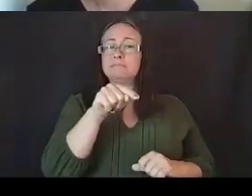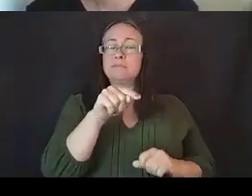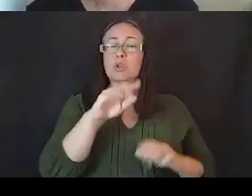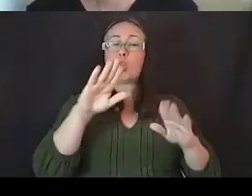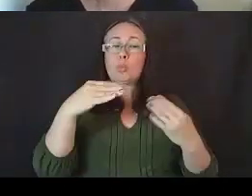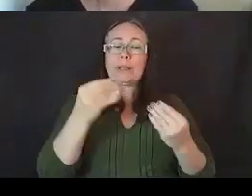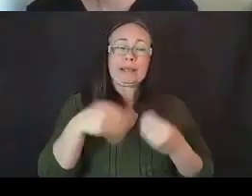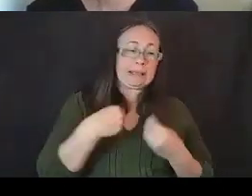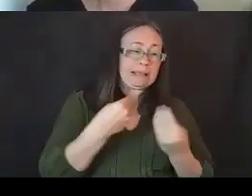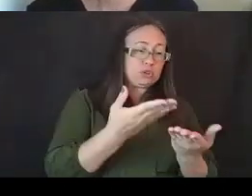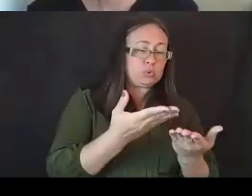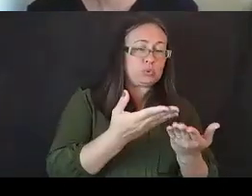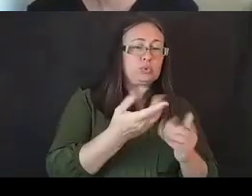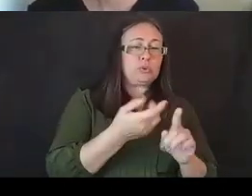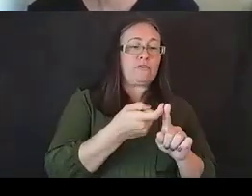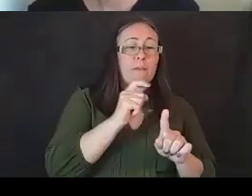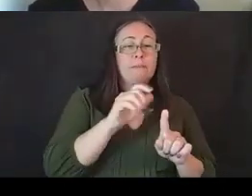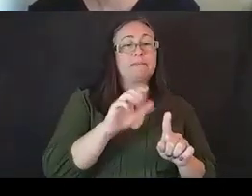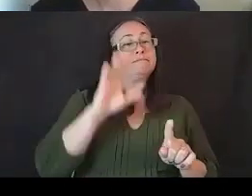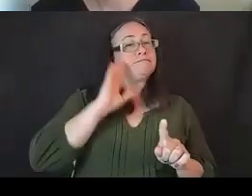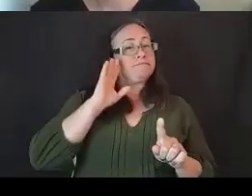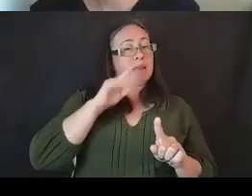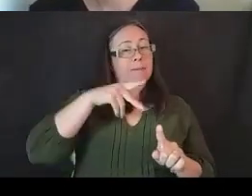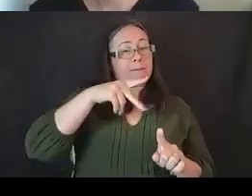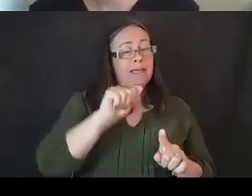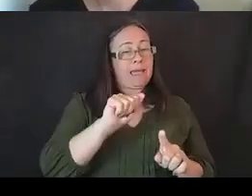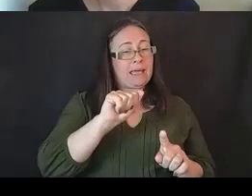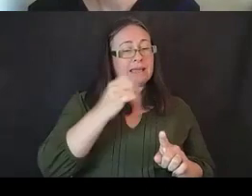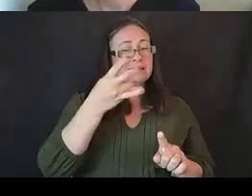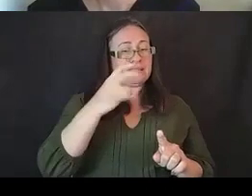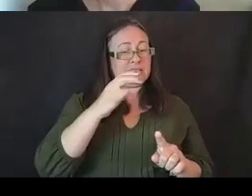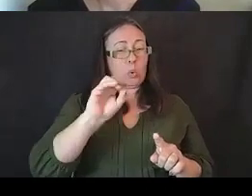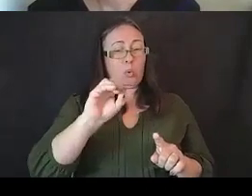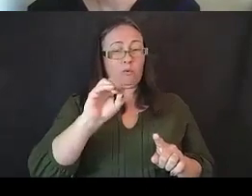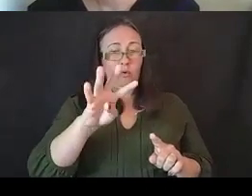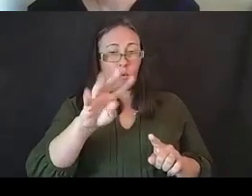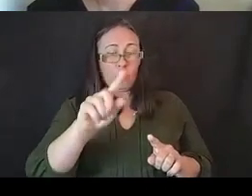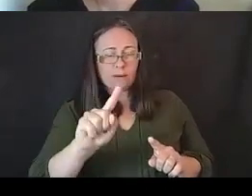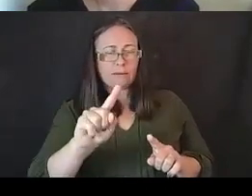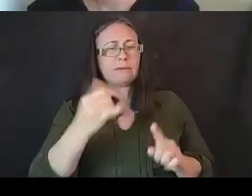of a previous announcement, PA-17-041. So let's take a look in RePORTER